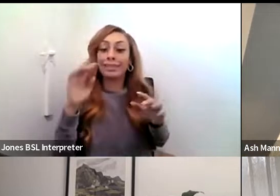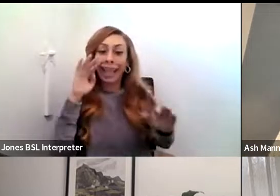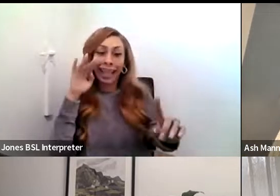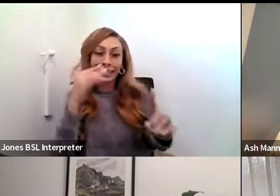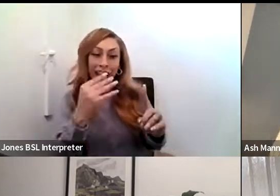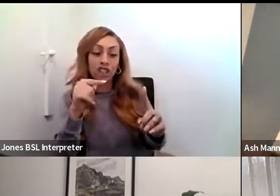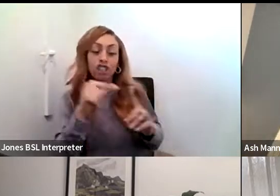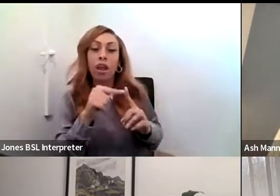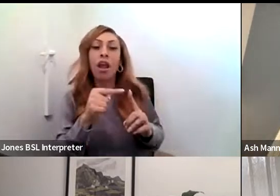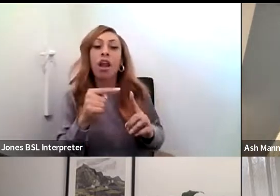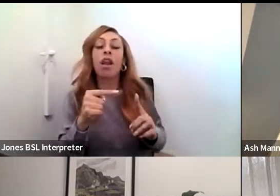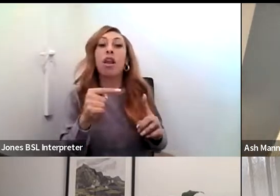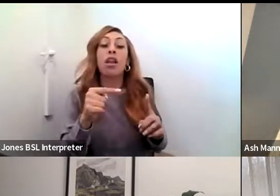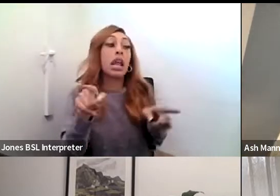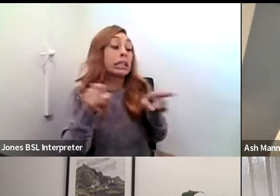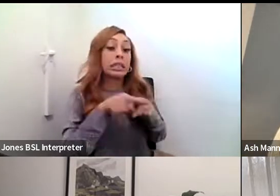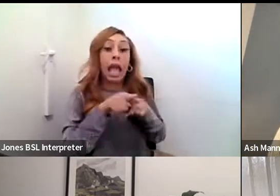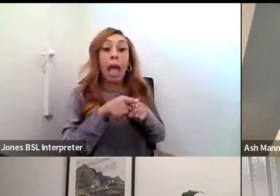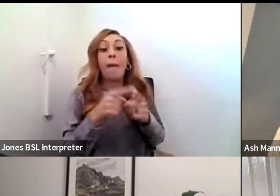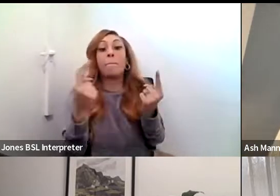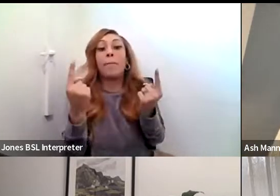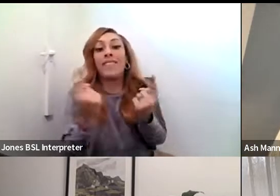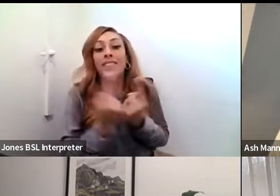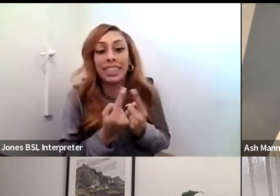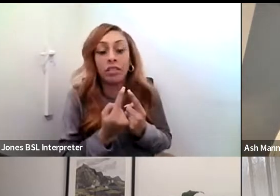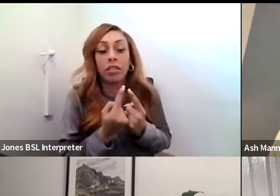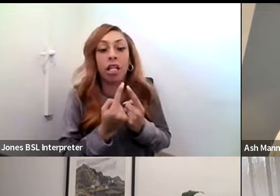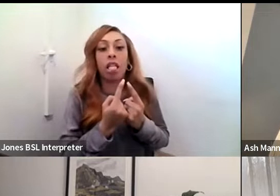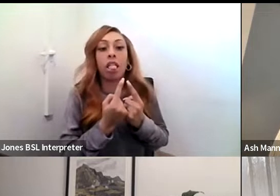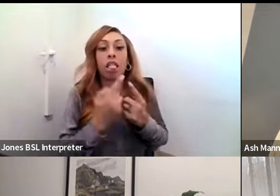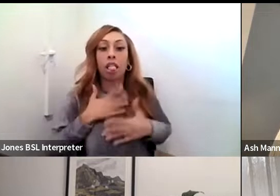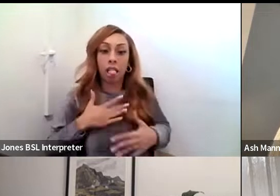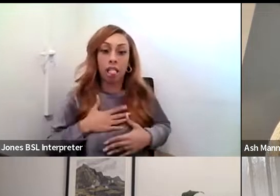as we would to the physically co-present experience in venues.